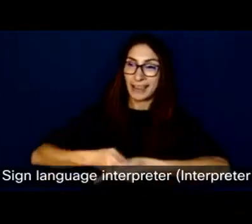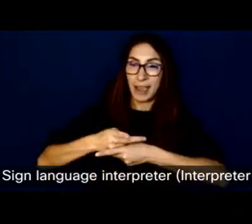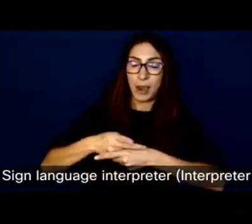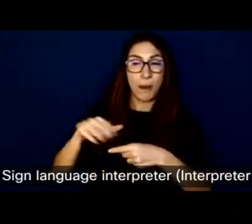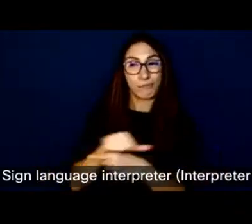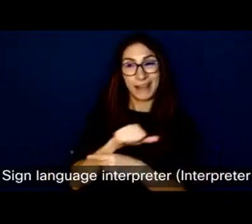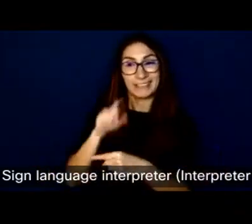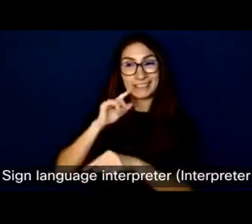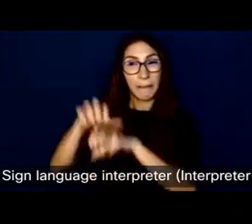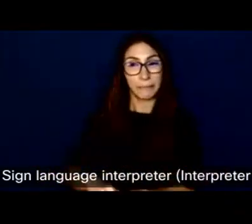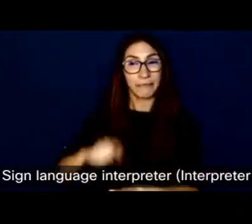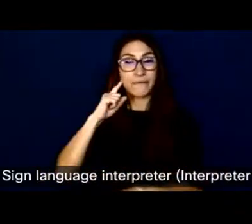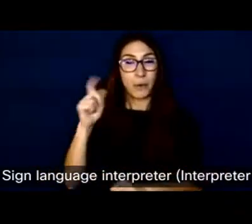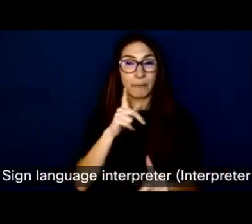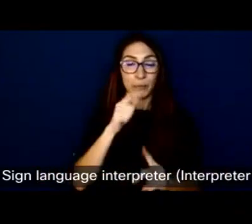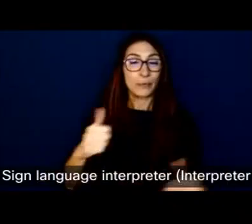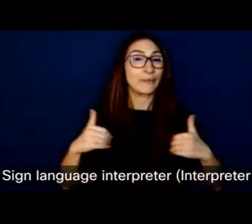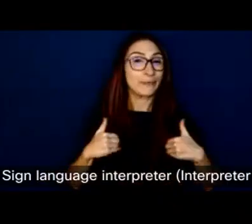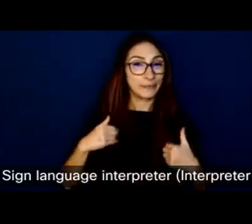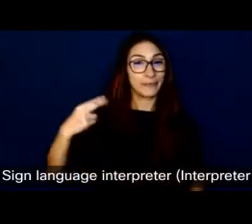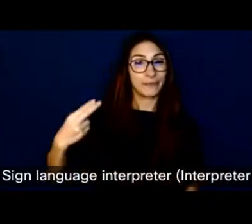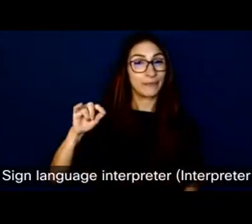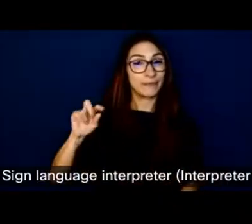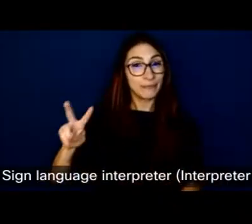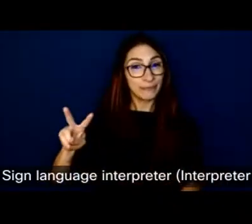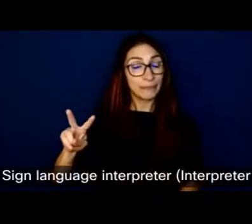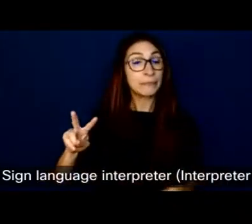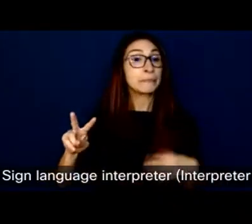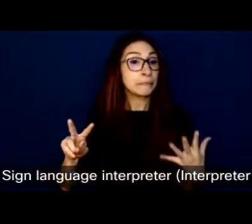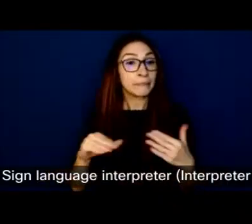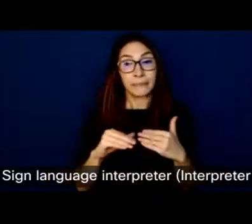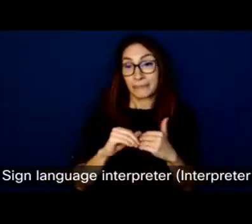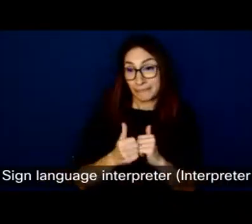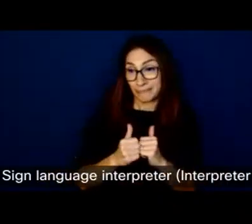with HIV and how our healthcare community can help us